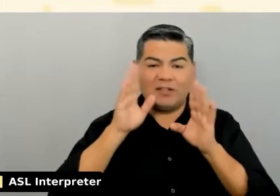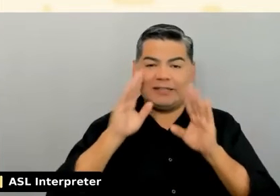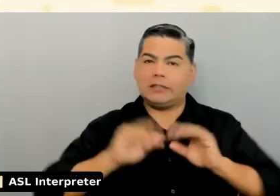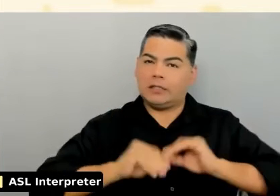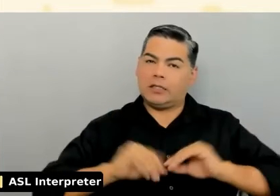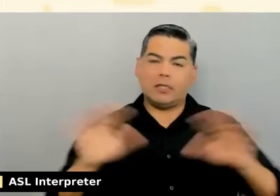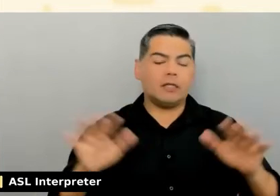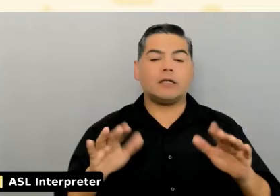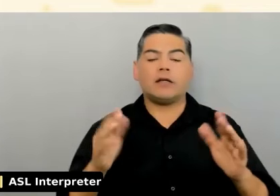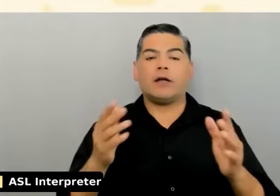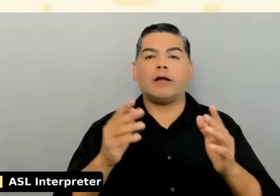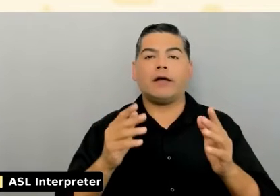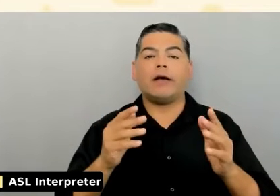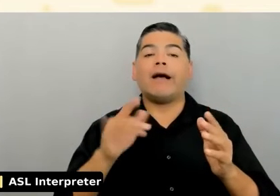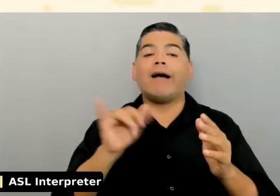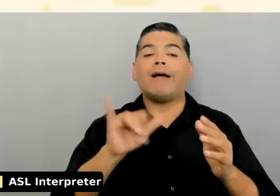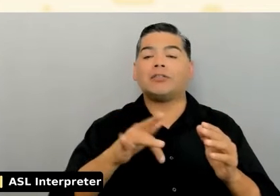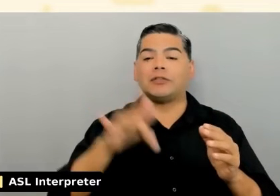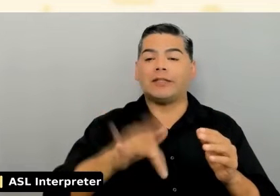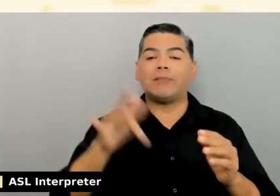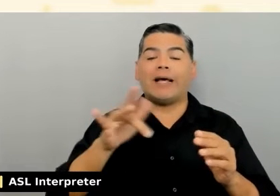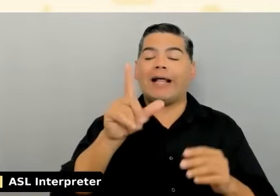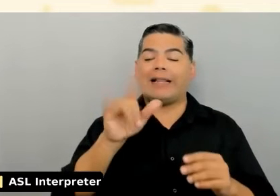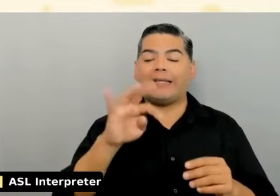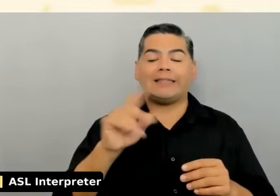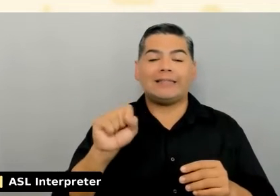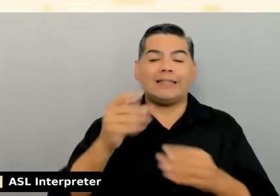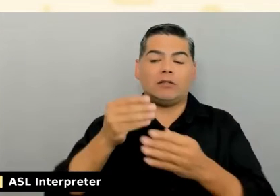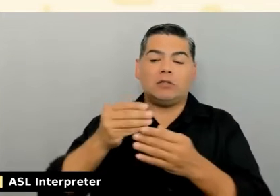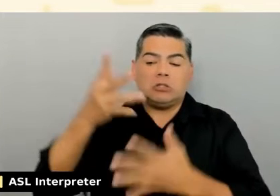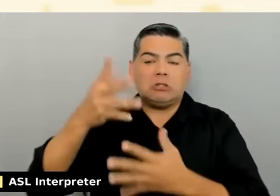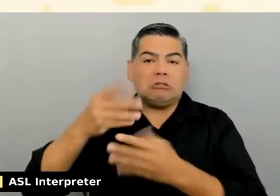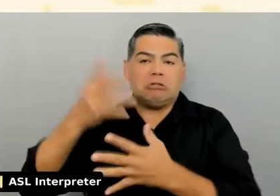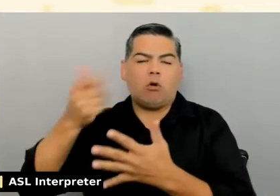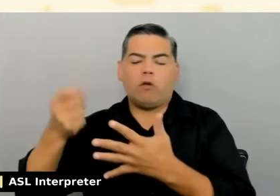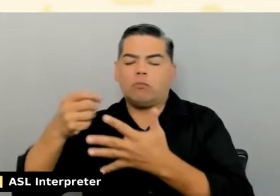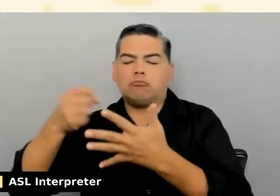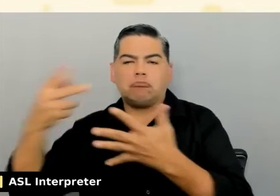to the links and sub-options using your keyboard.